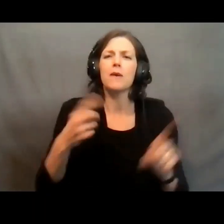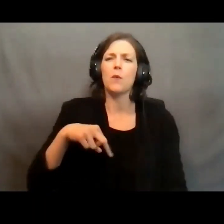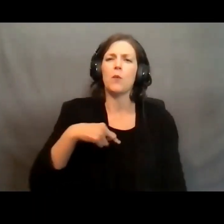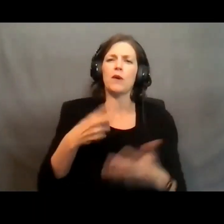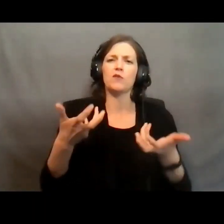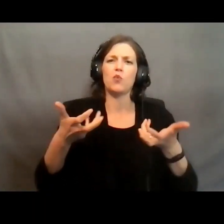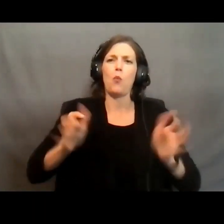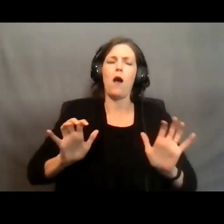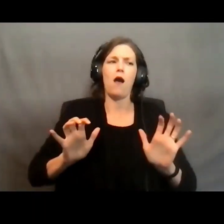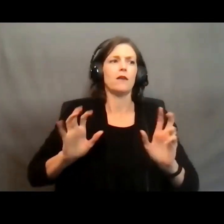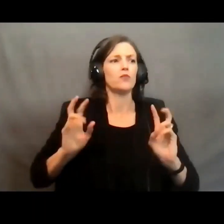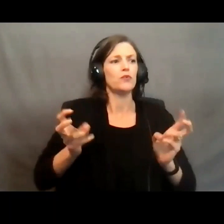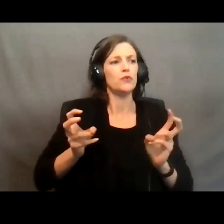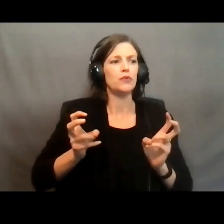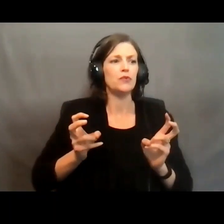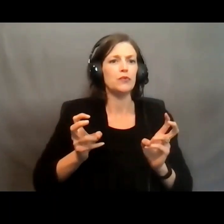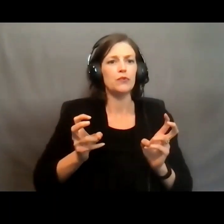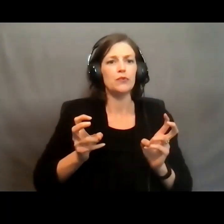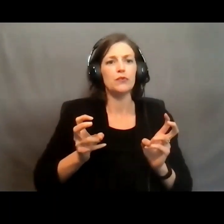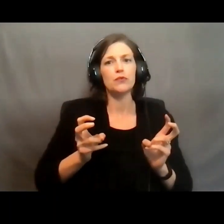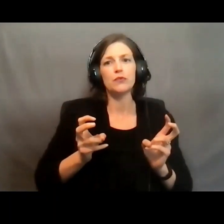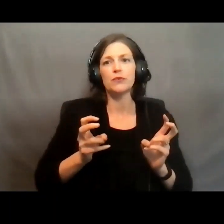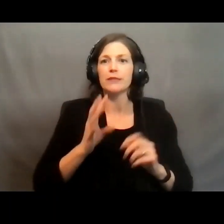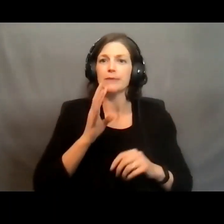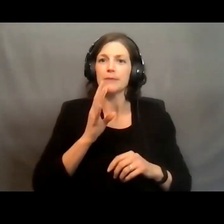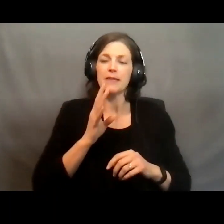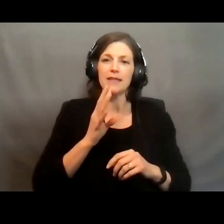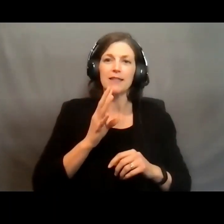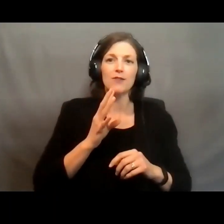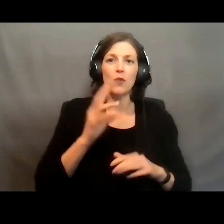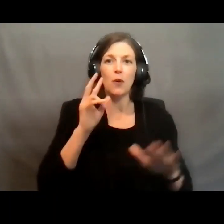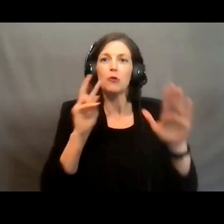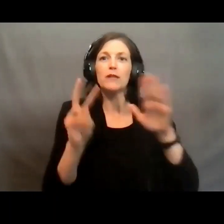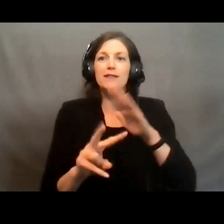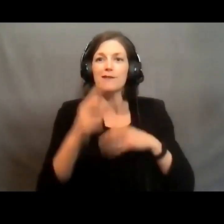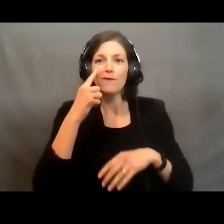13:43:55 or read for you 13:43:58 , if you and that Q&A could say